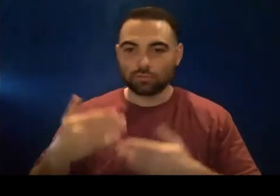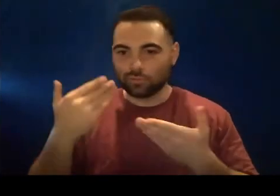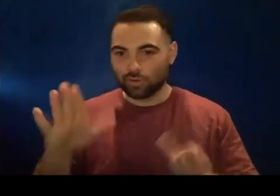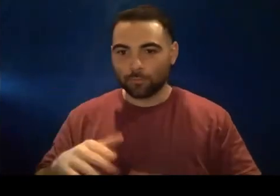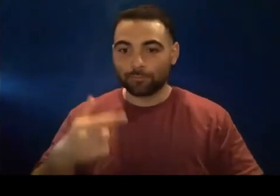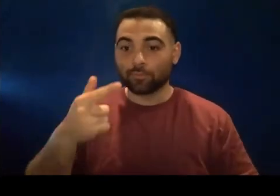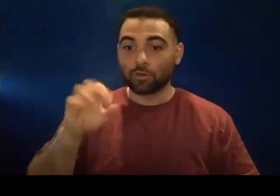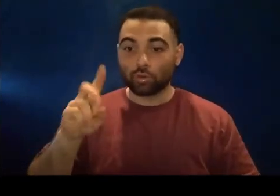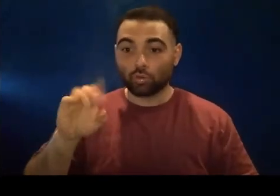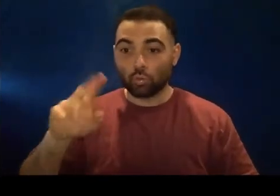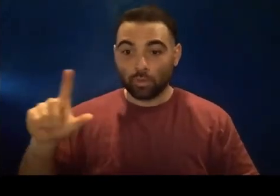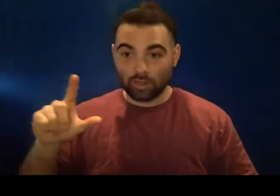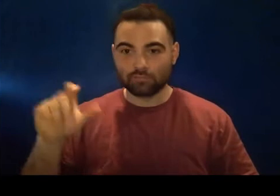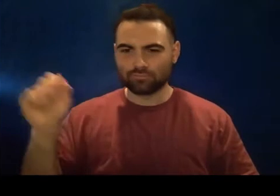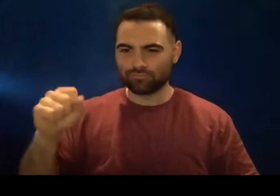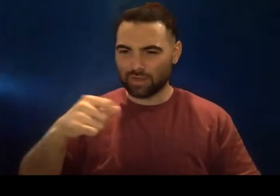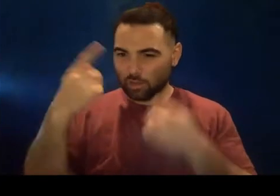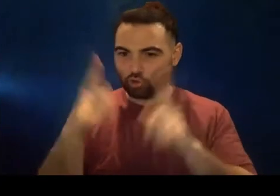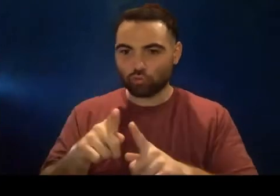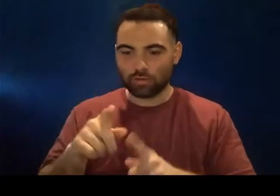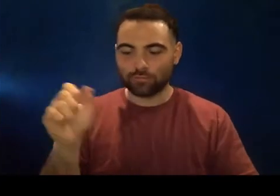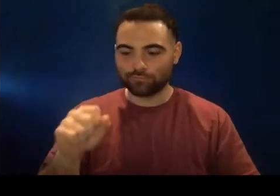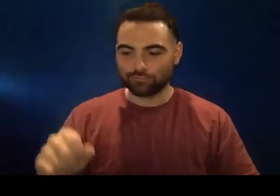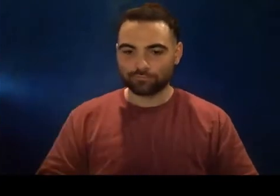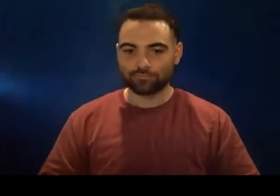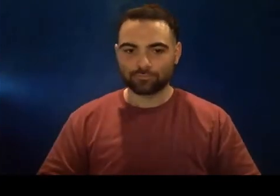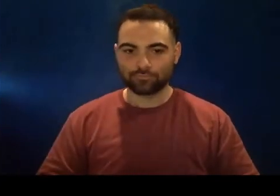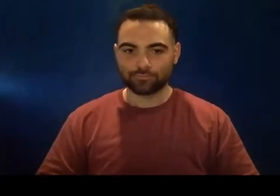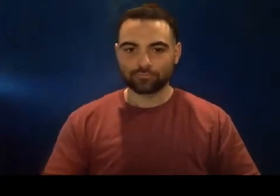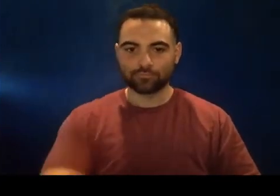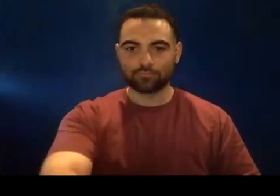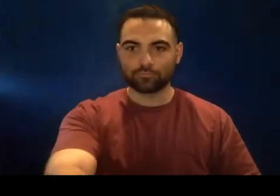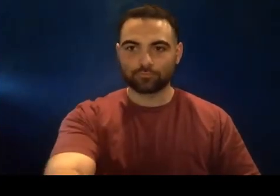I agree that it feels like that that may not be out there